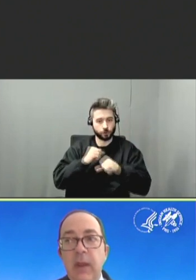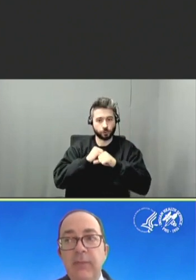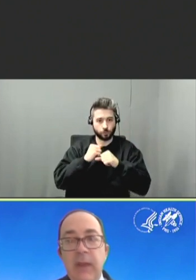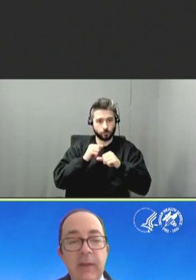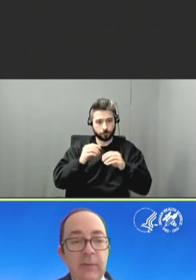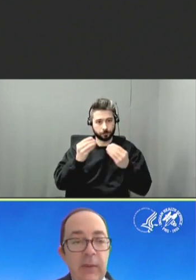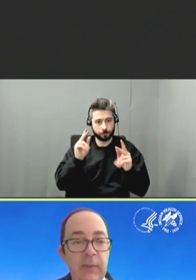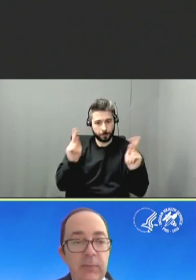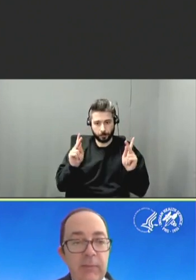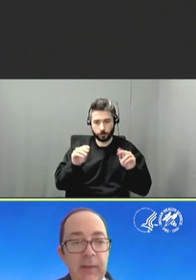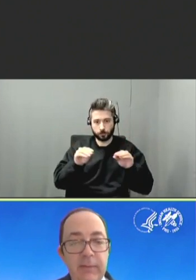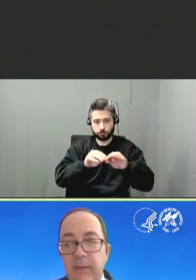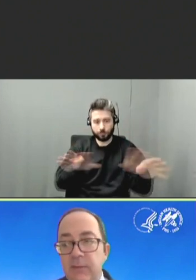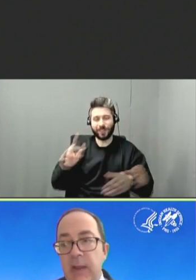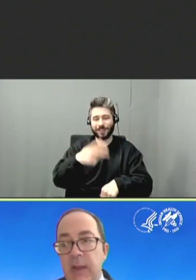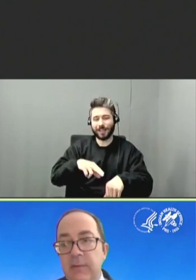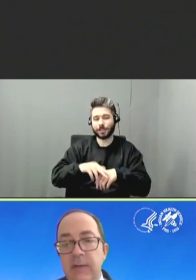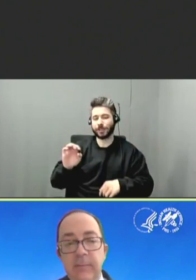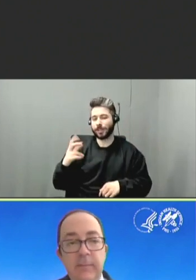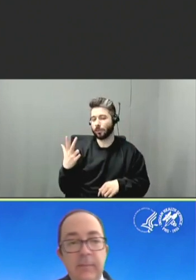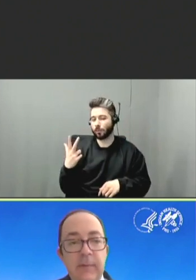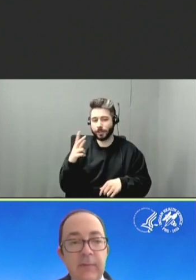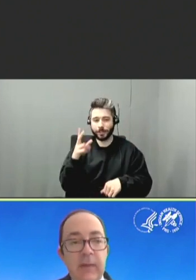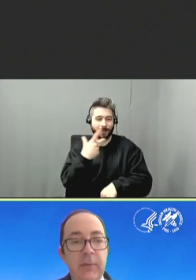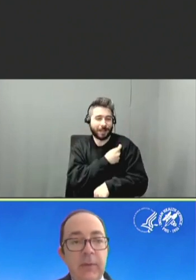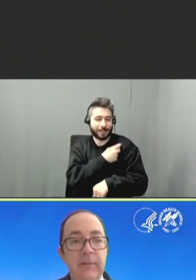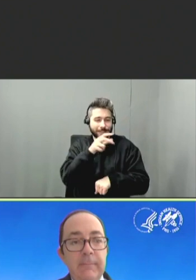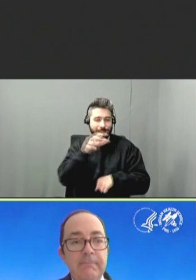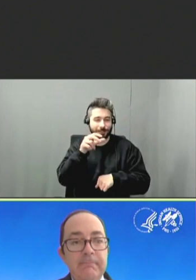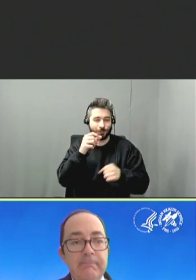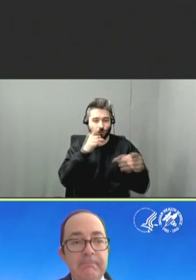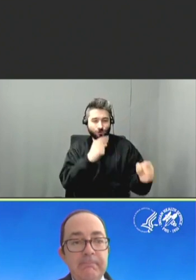of the national vaccine strategy. Next slide, please.